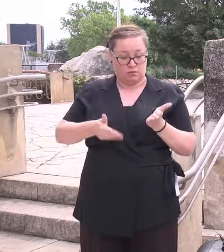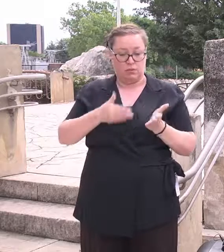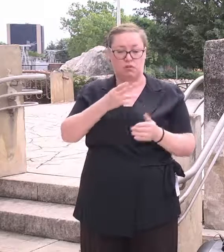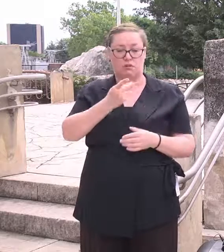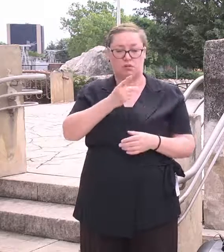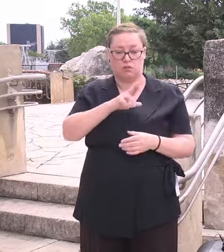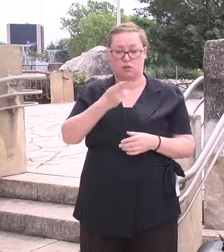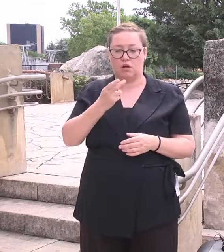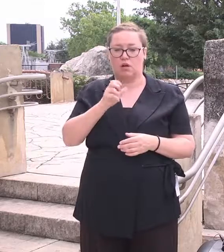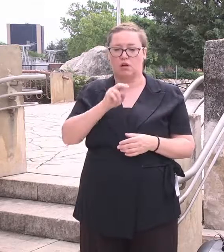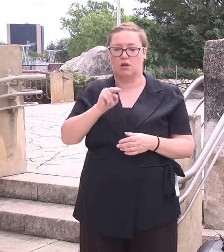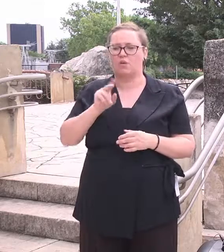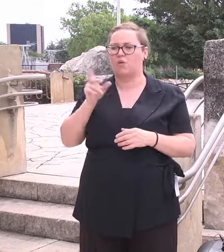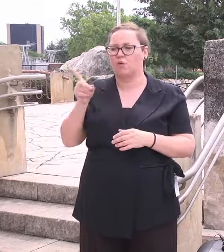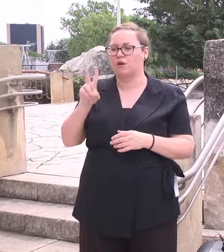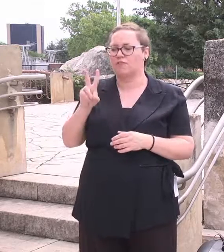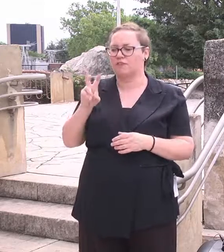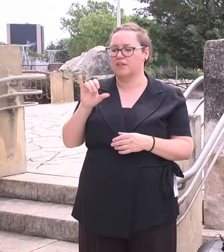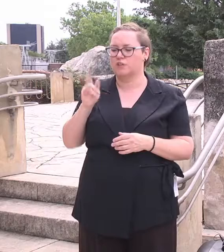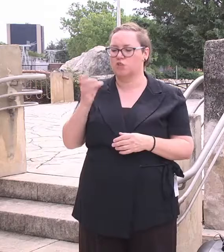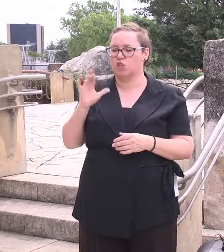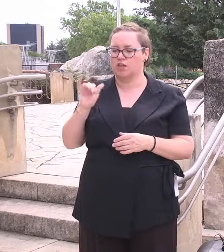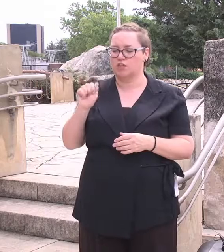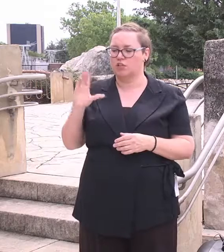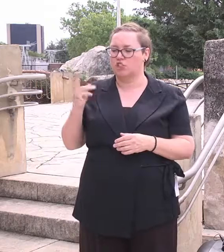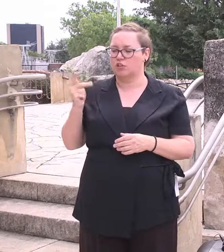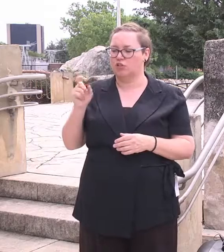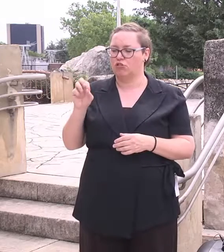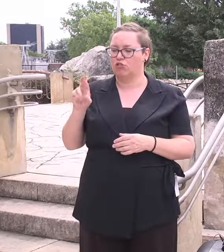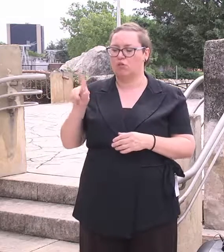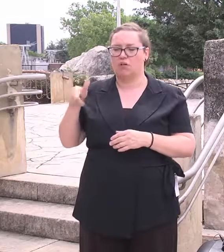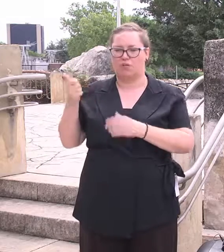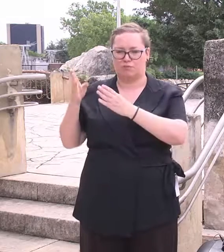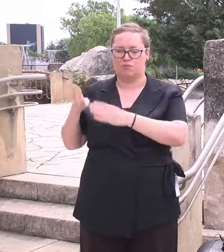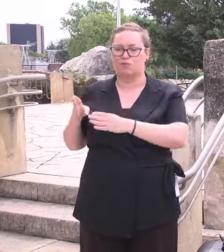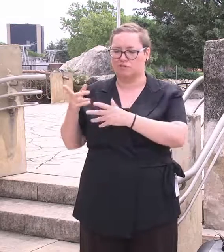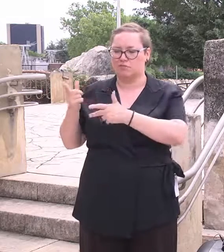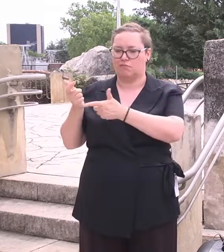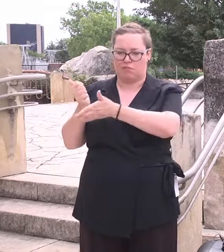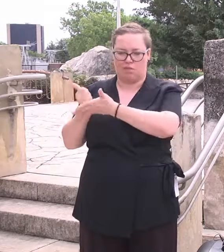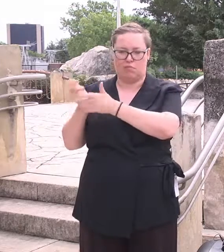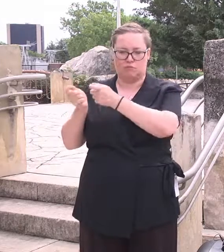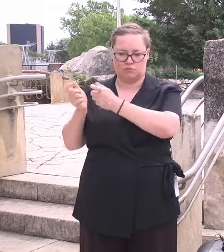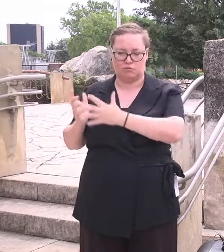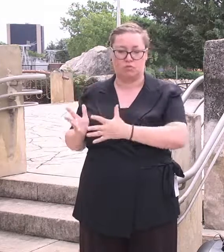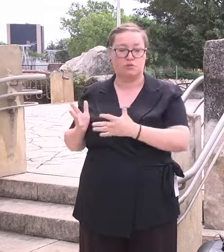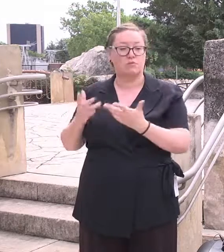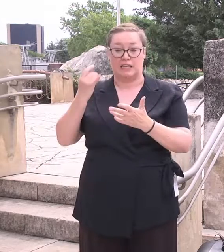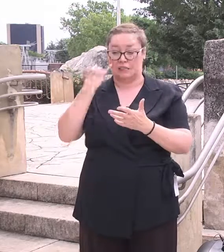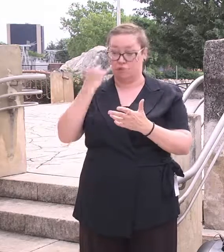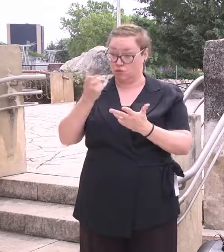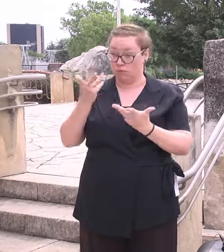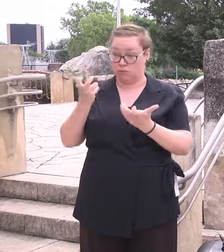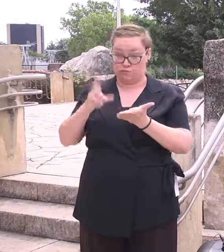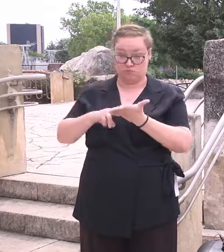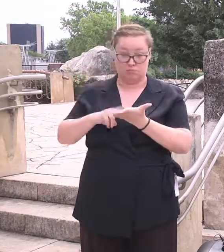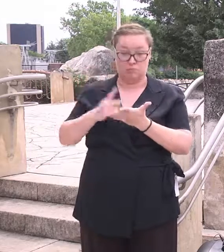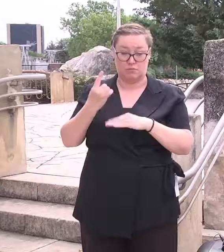here today she actually got stuck at the hospit before I come up uh and I will be around after if anybody has any concerns or wants to sign up I'd be happy to sign you up thank you for your